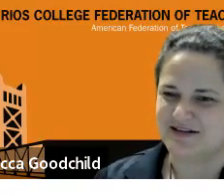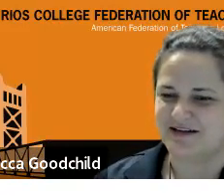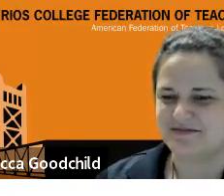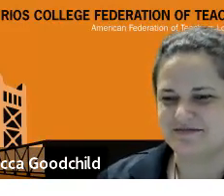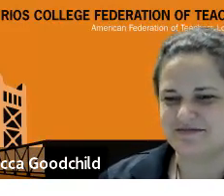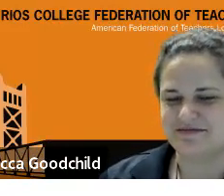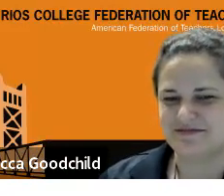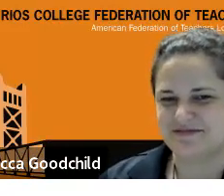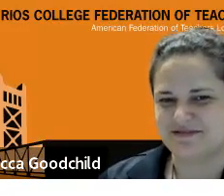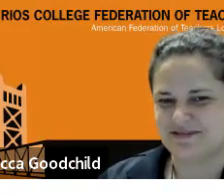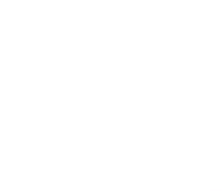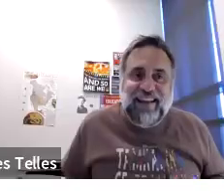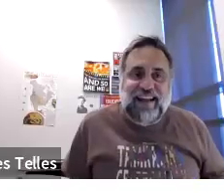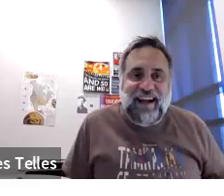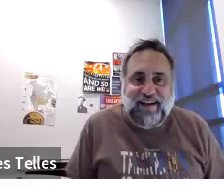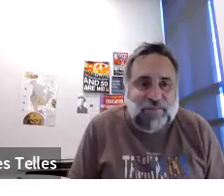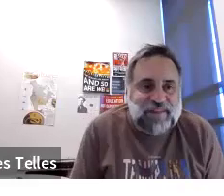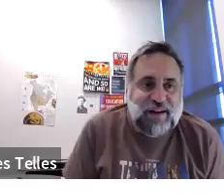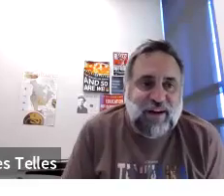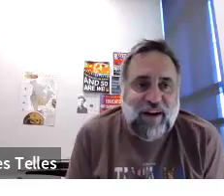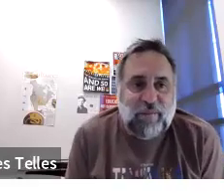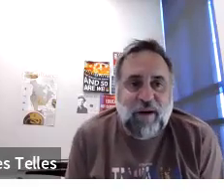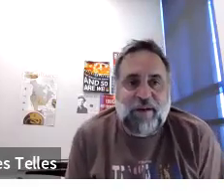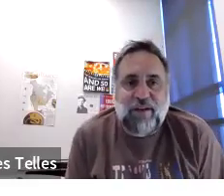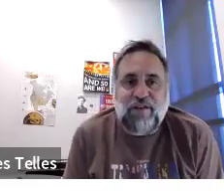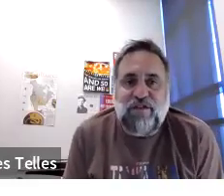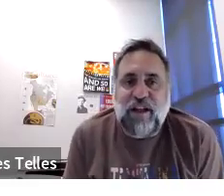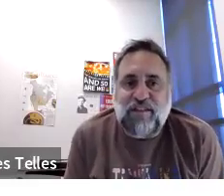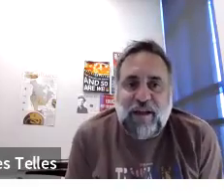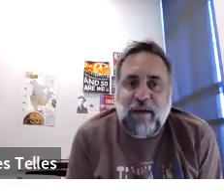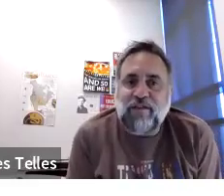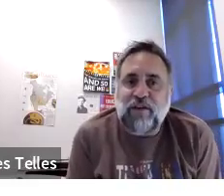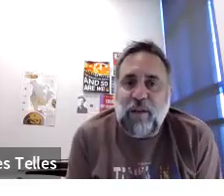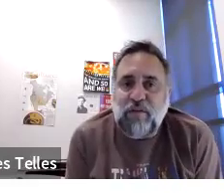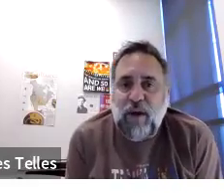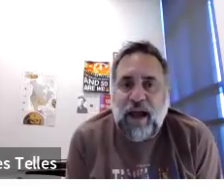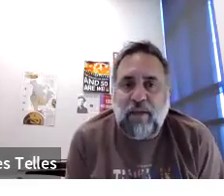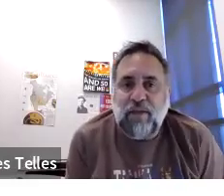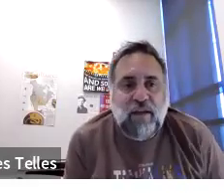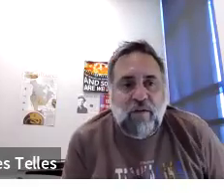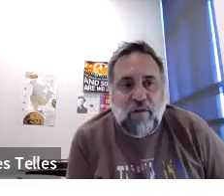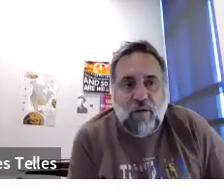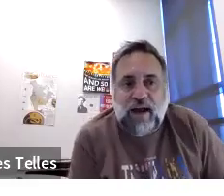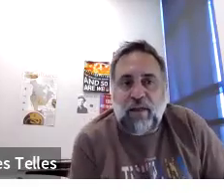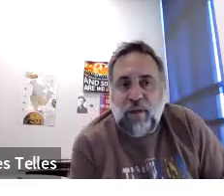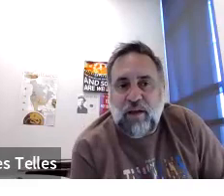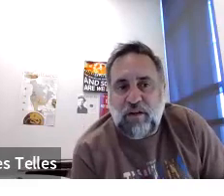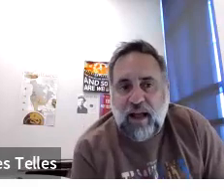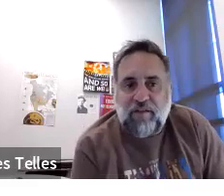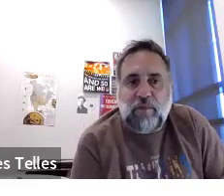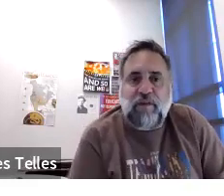Alright. Alright. Our department uses John Steinbeck's The Grapes of Wrath for our writing 300 class.